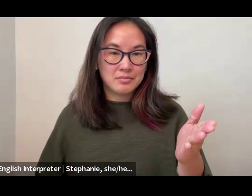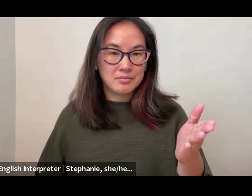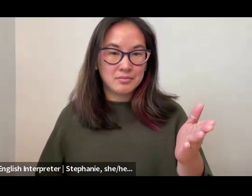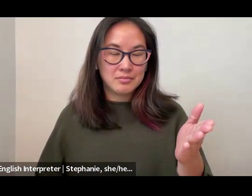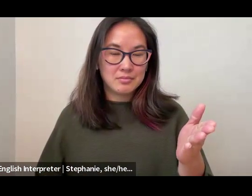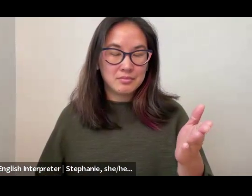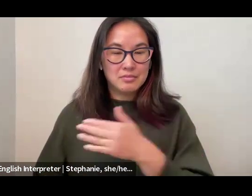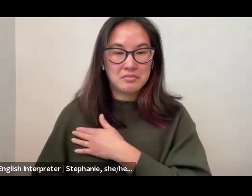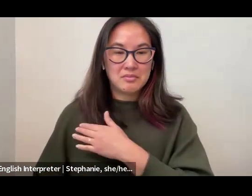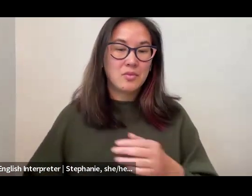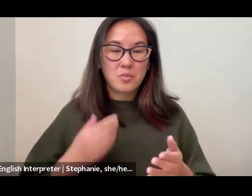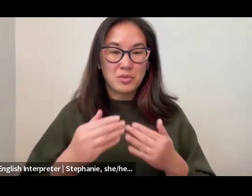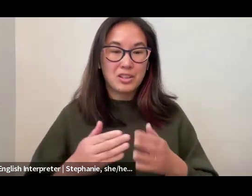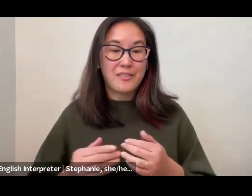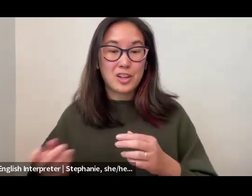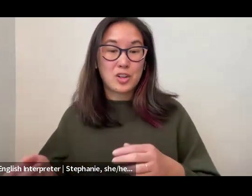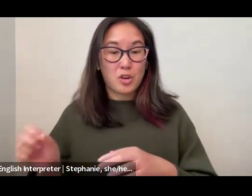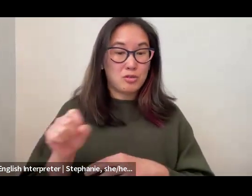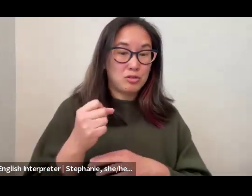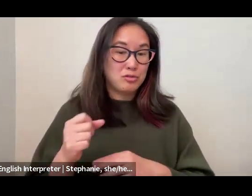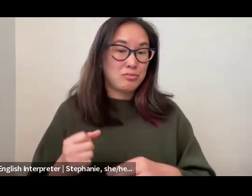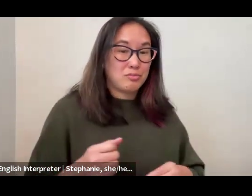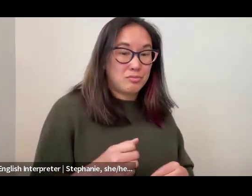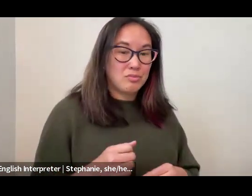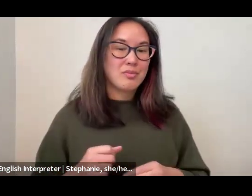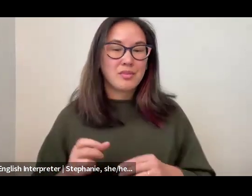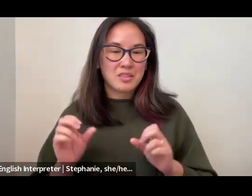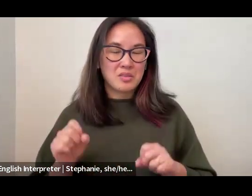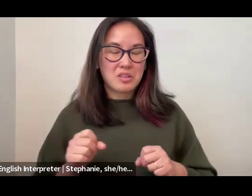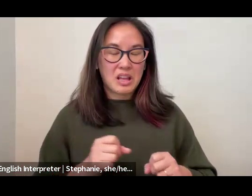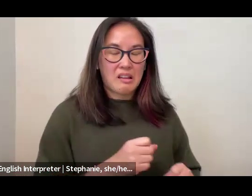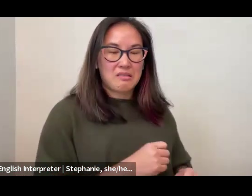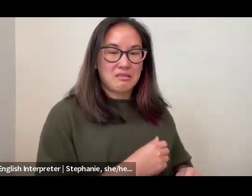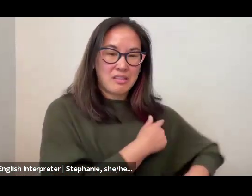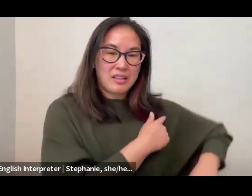And you're not trying to crank and pull yourself, but they make good anchor points.